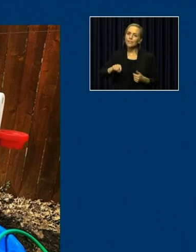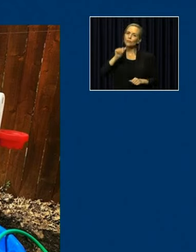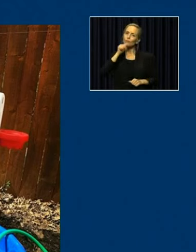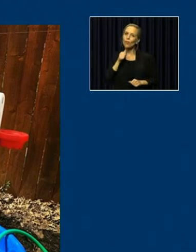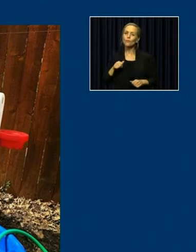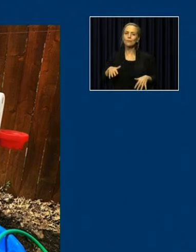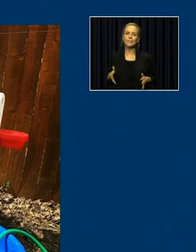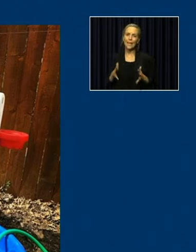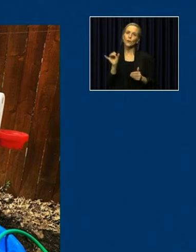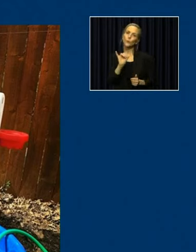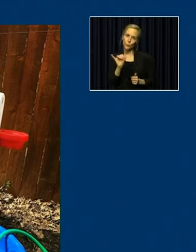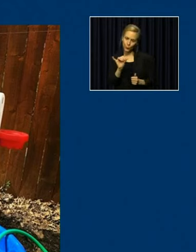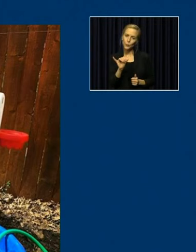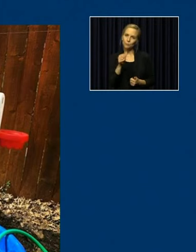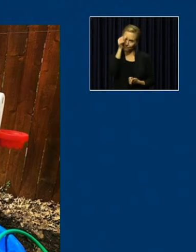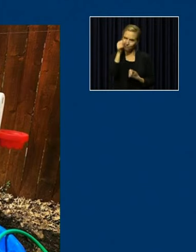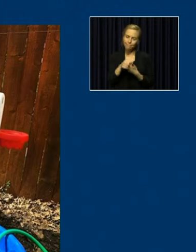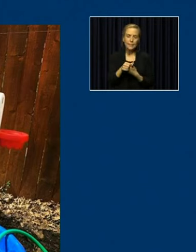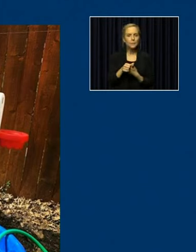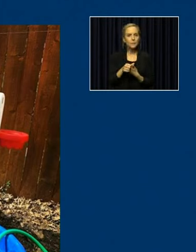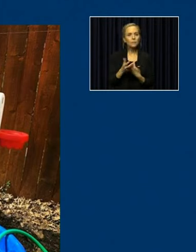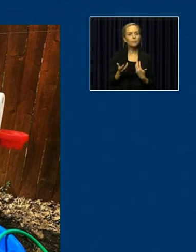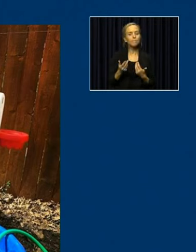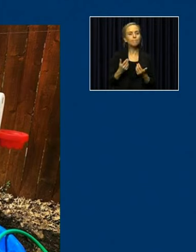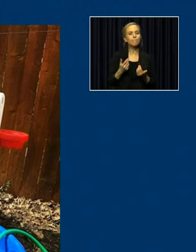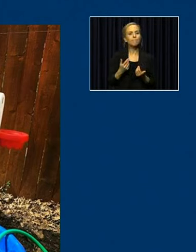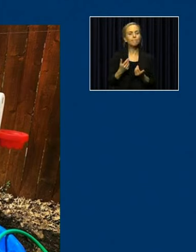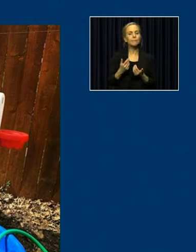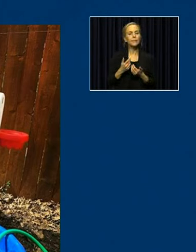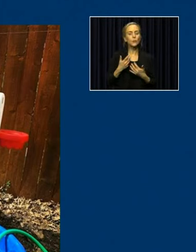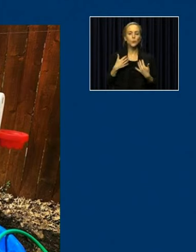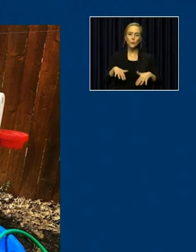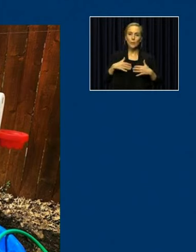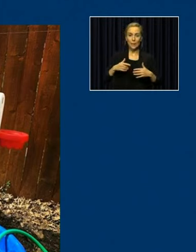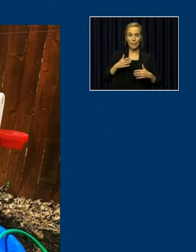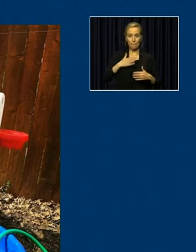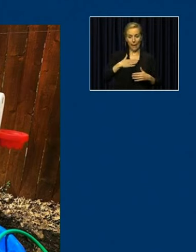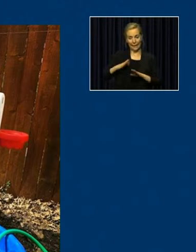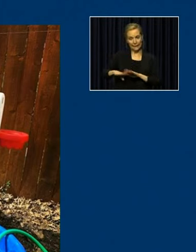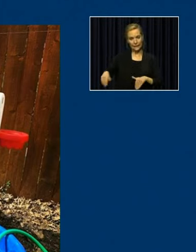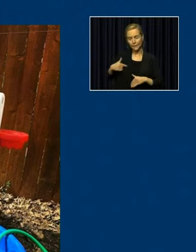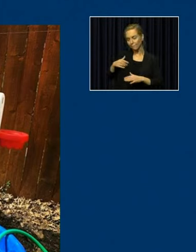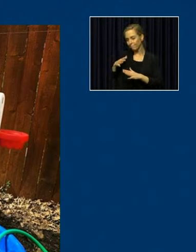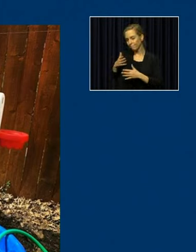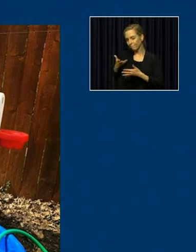AS CABINET SECRETARY I QUET WASN'T TO YOU KNOW YOU I GET HOW FRUSTRATING IT IS WHEN YOU'RE